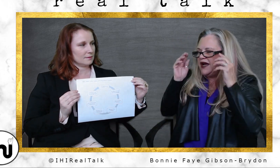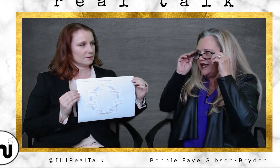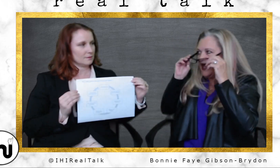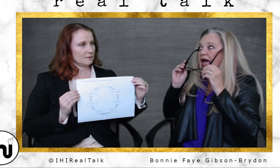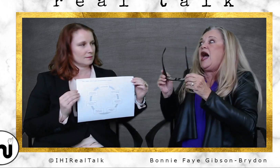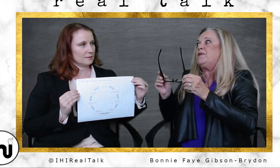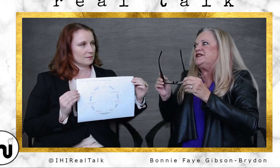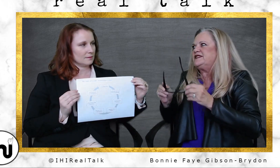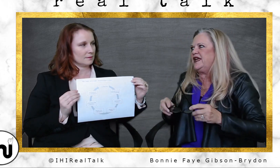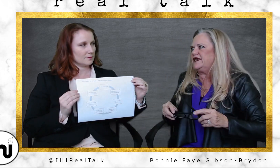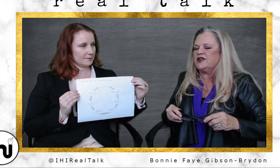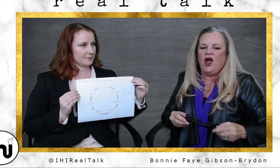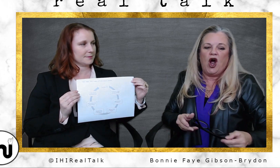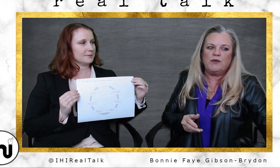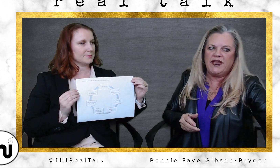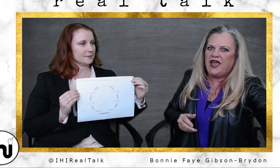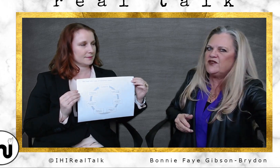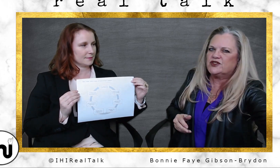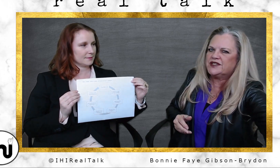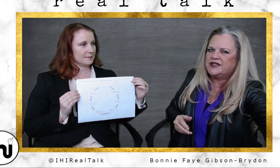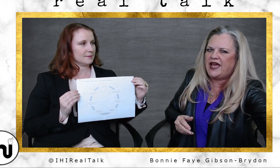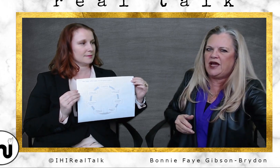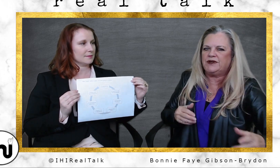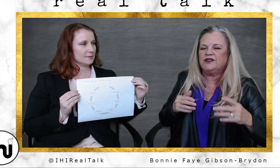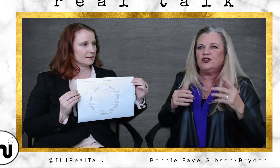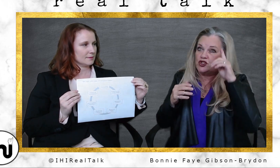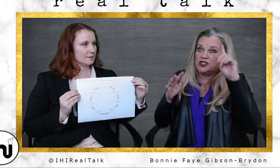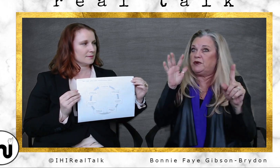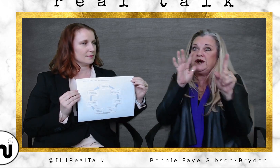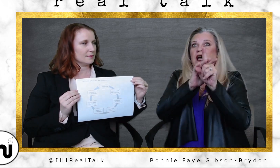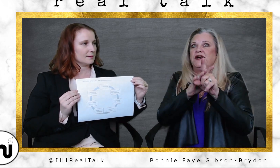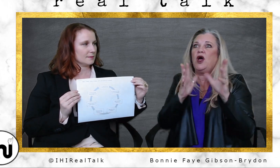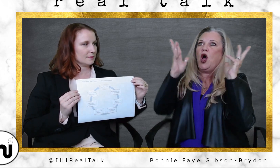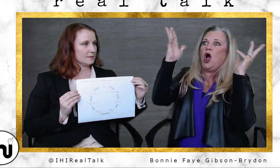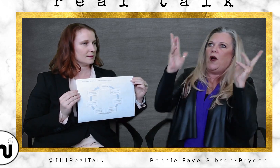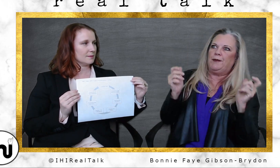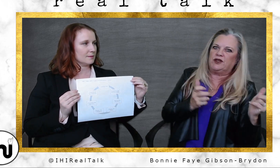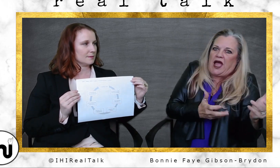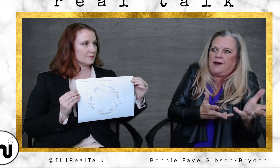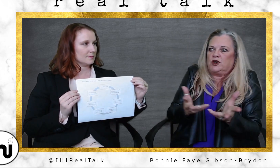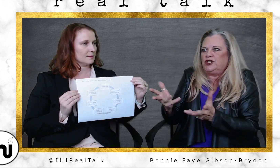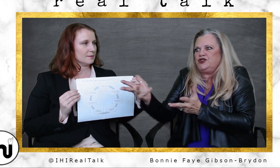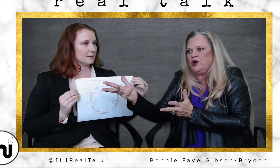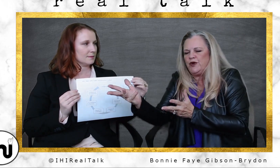happenstance. Our behavior doesn't happen just because, "Oh, I'm a good interpreter